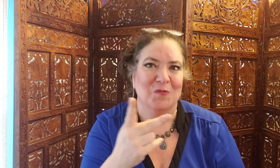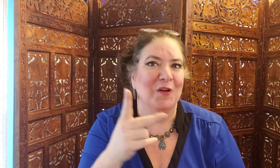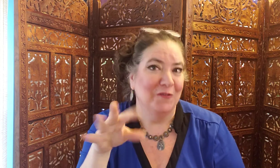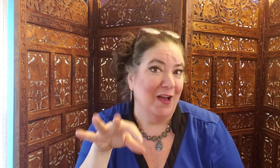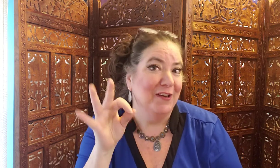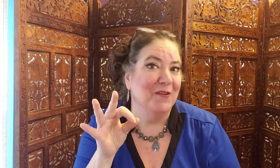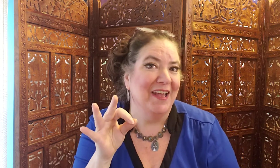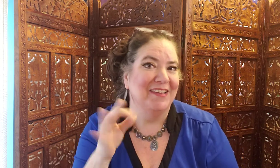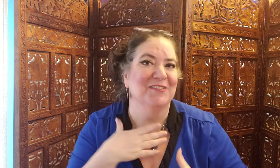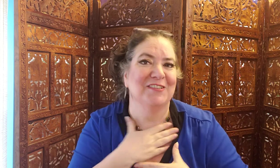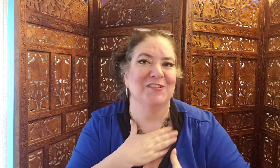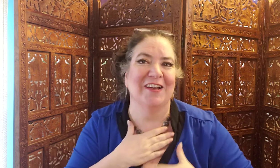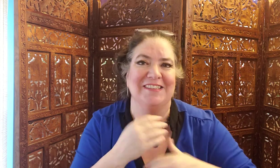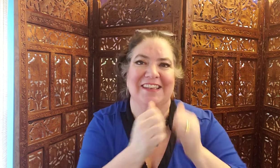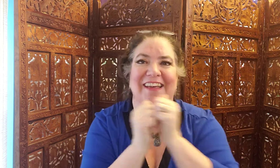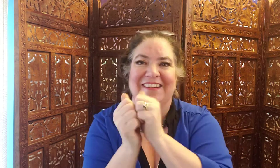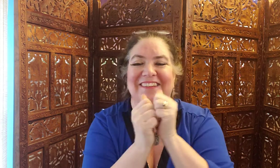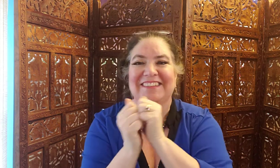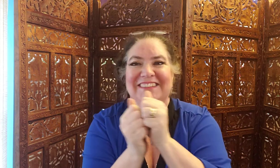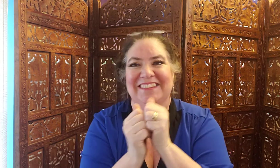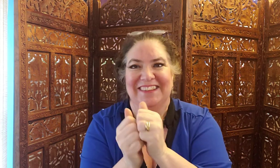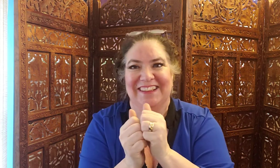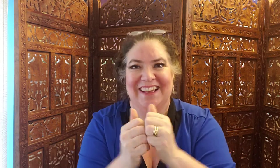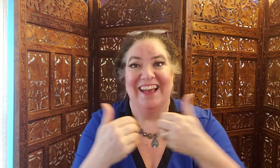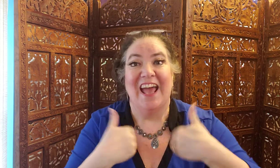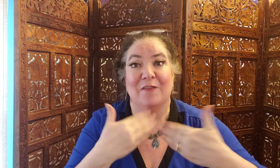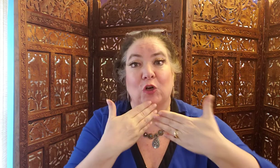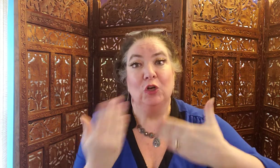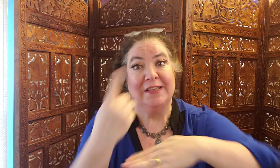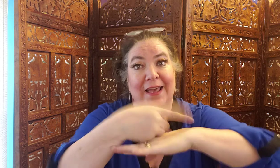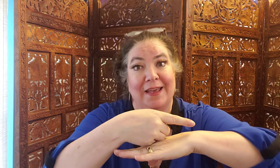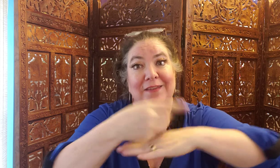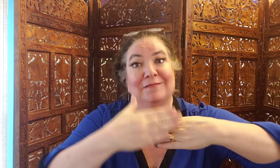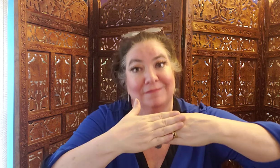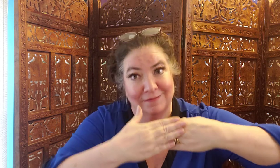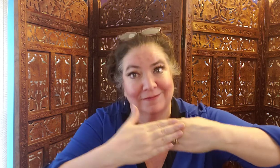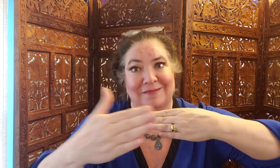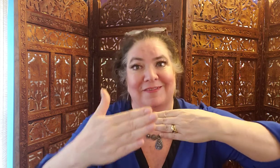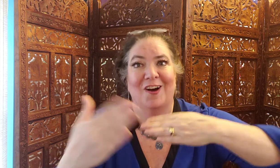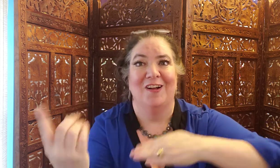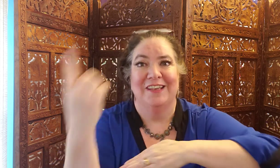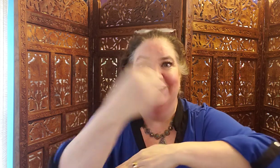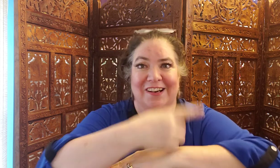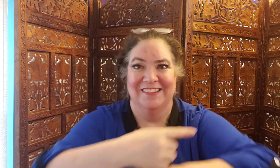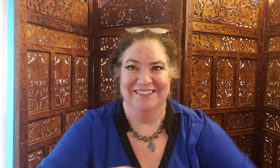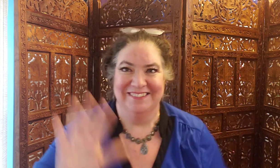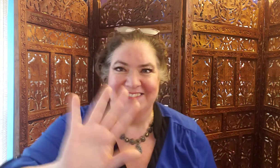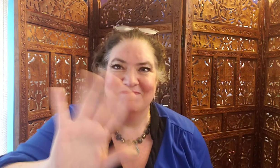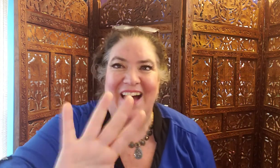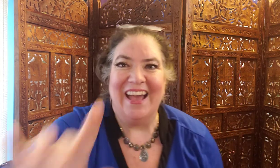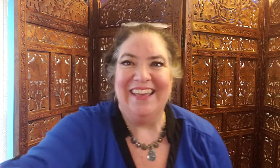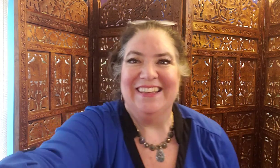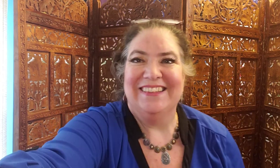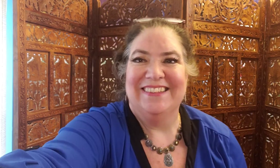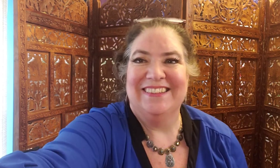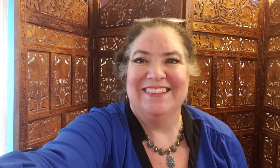we'll find a way to enjoy it together and have a good day all day long. Bye!